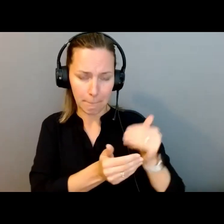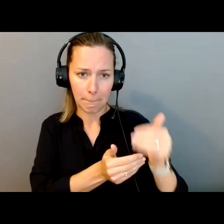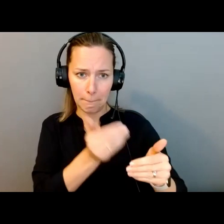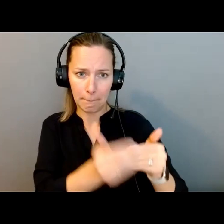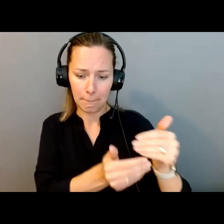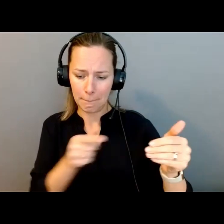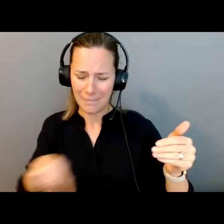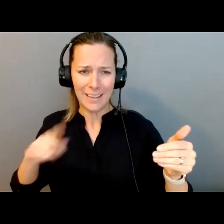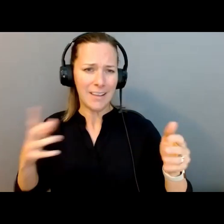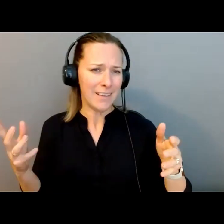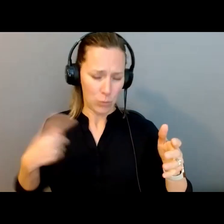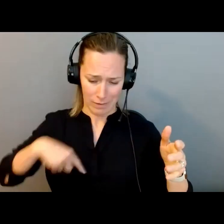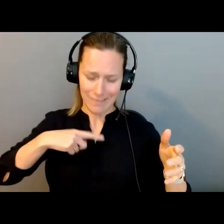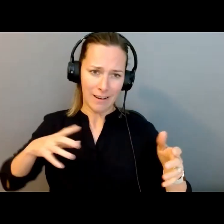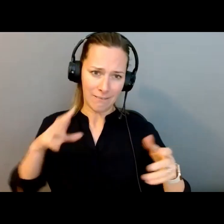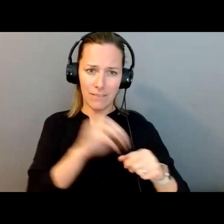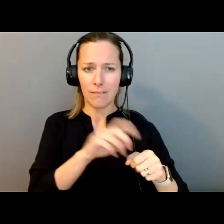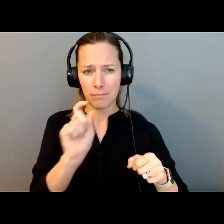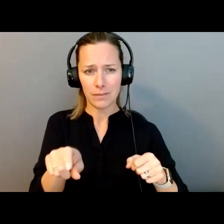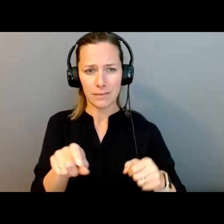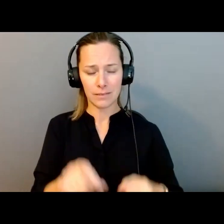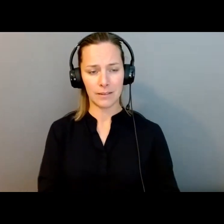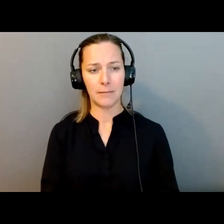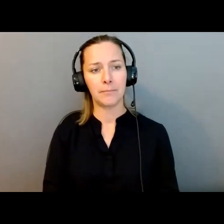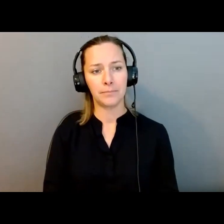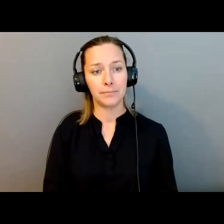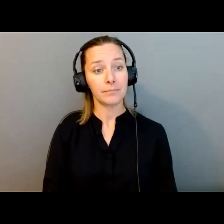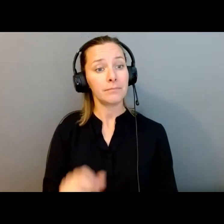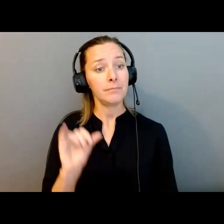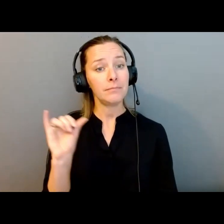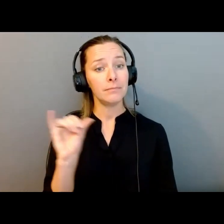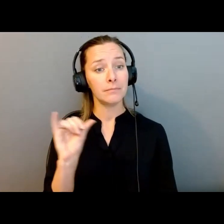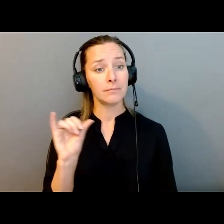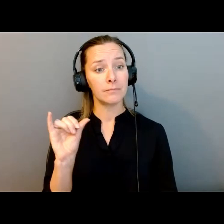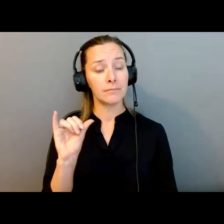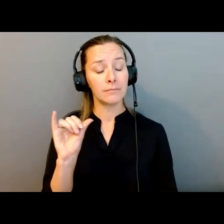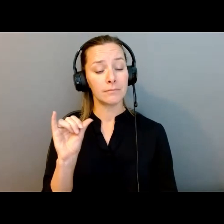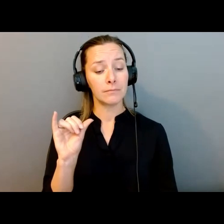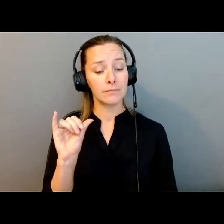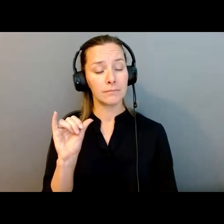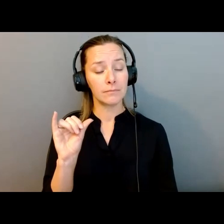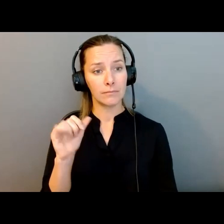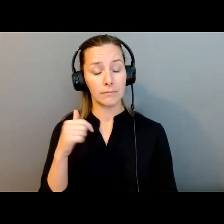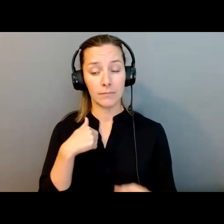Another thing that I have really experienced, though it has been few and far between, I have